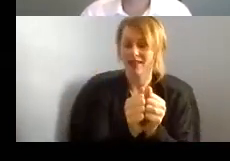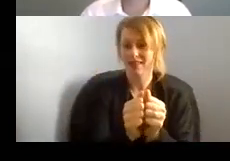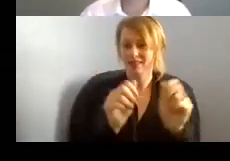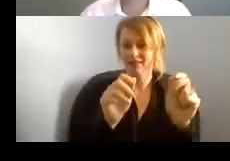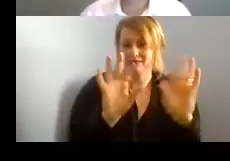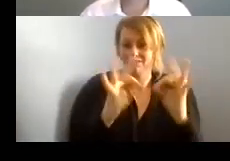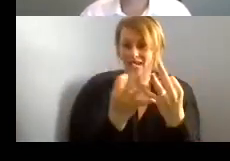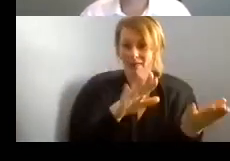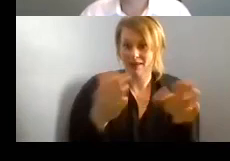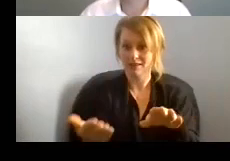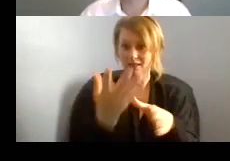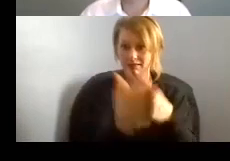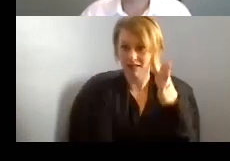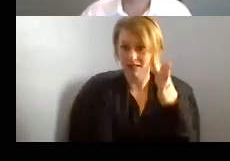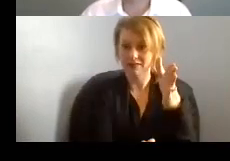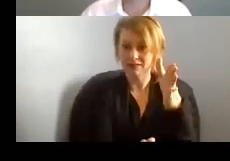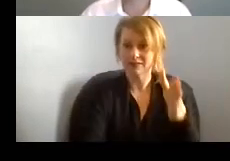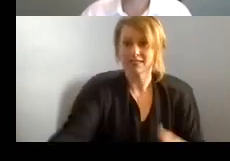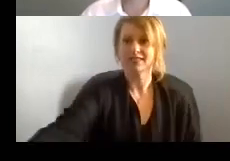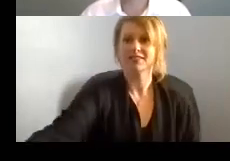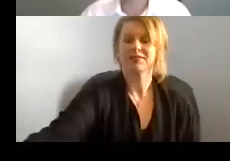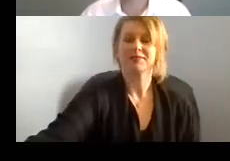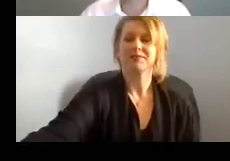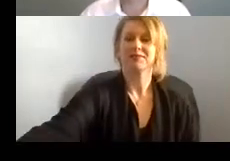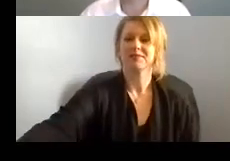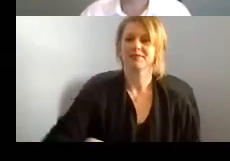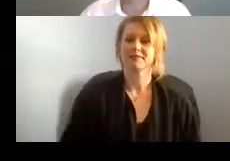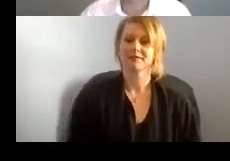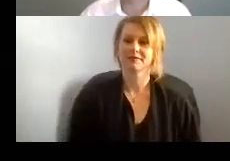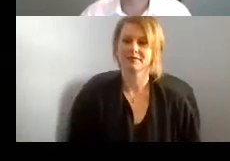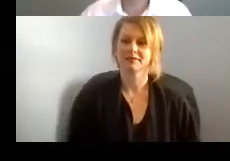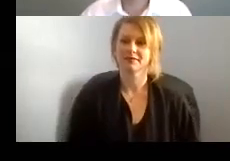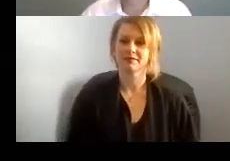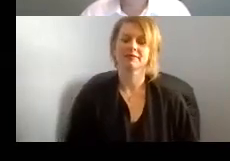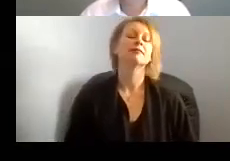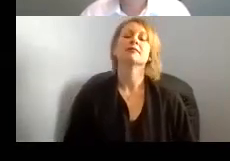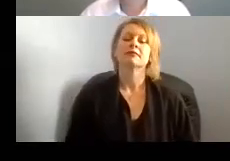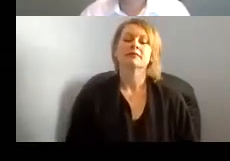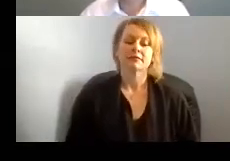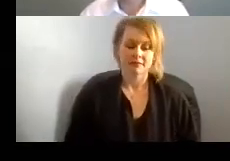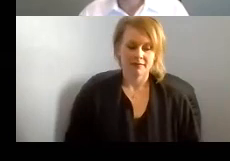is Old English, and when literally translated, it stands for “alive or dead.” That’s what the game is about.